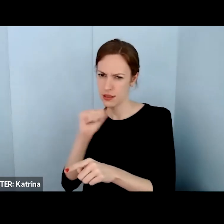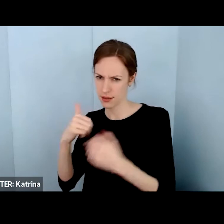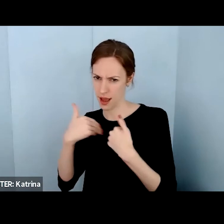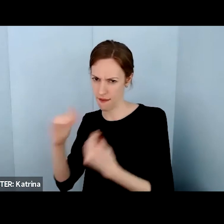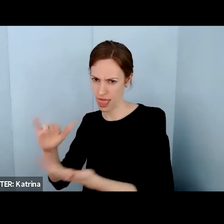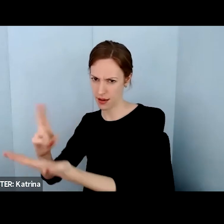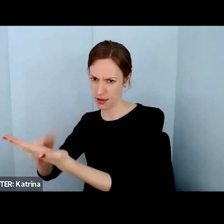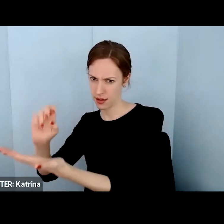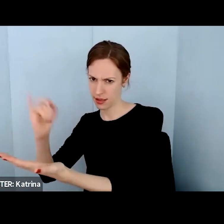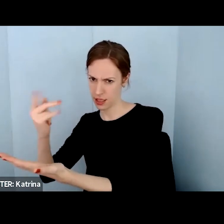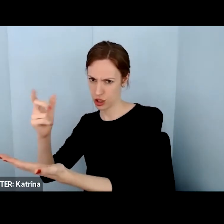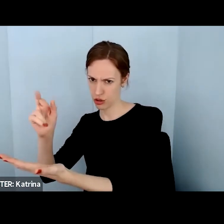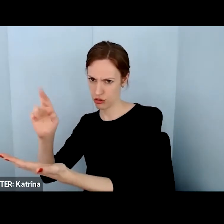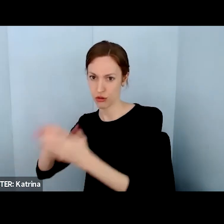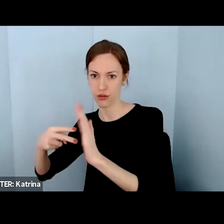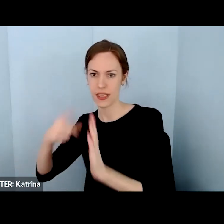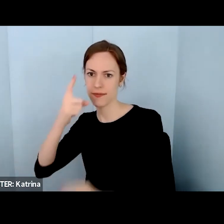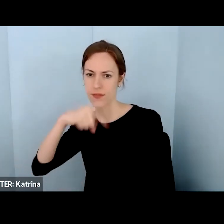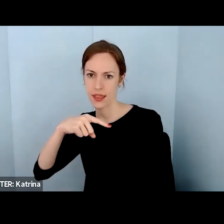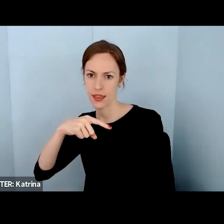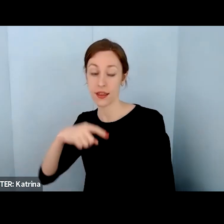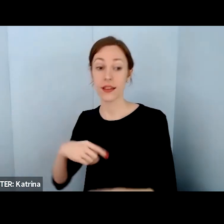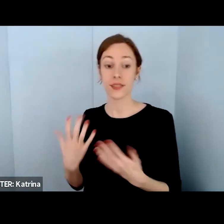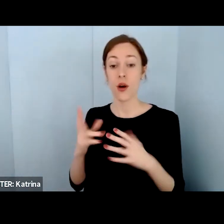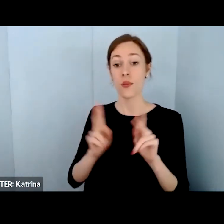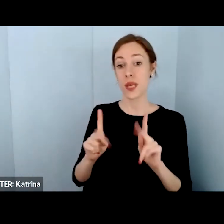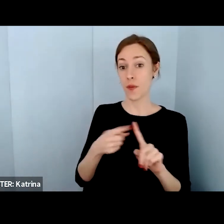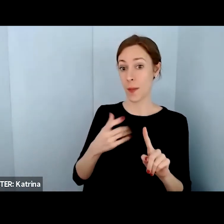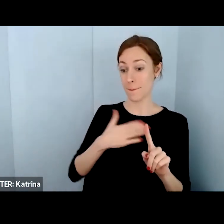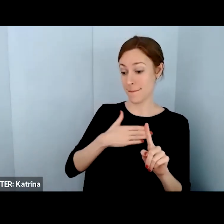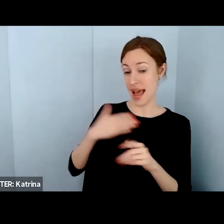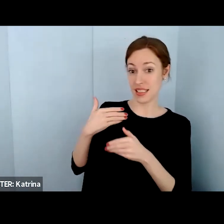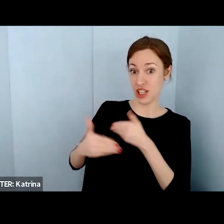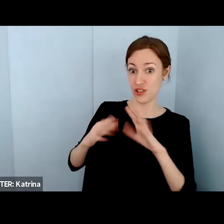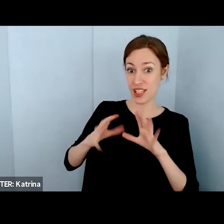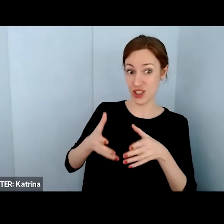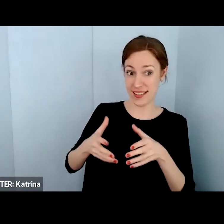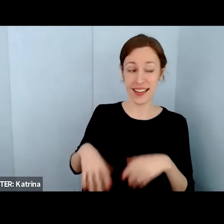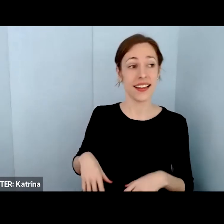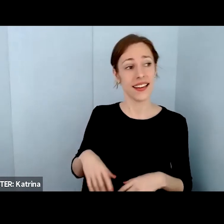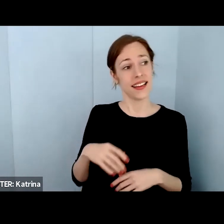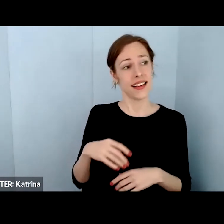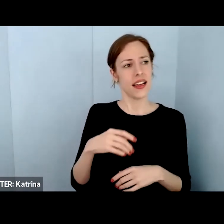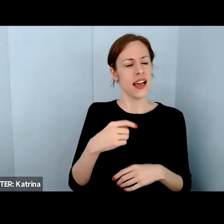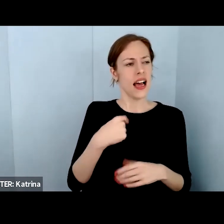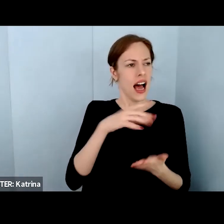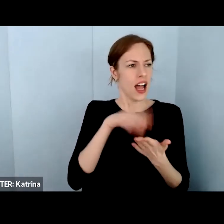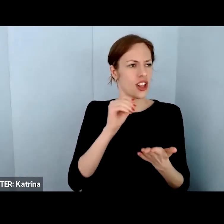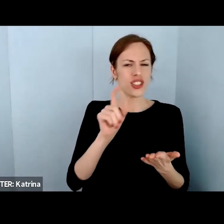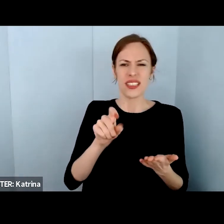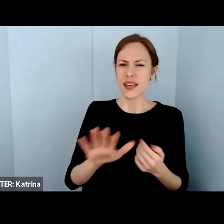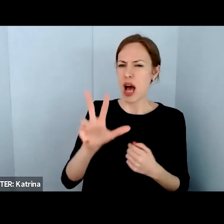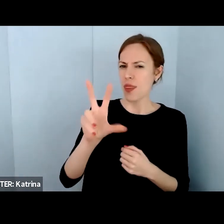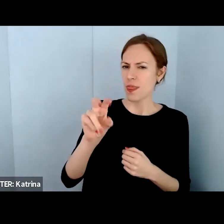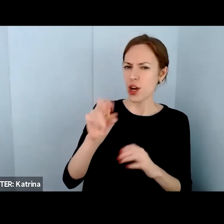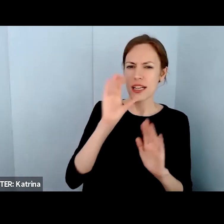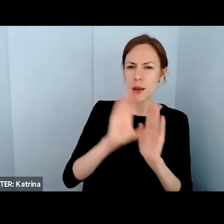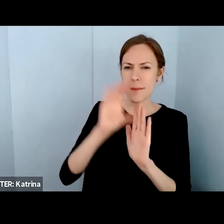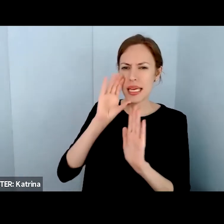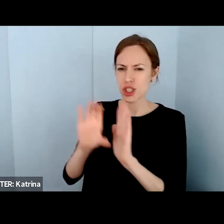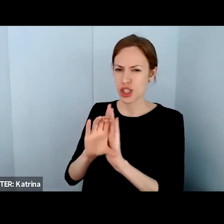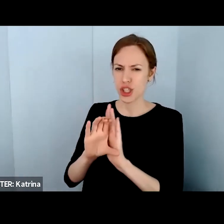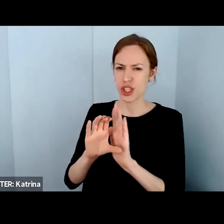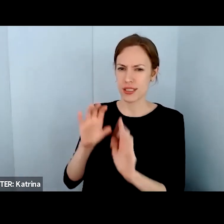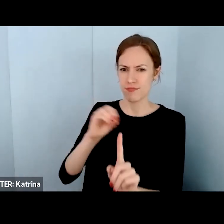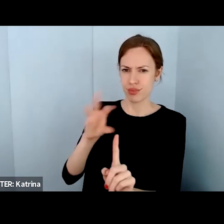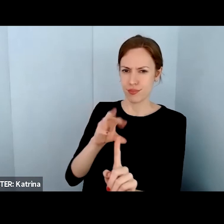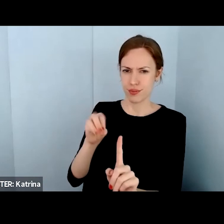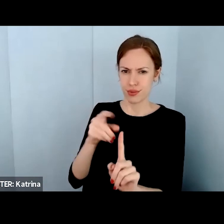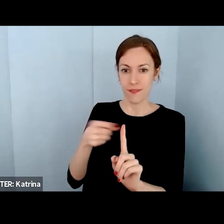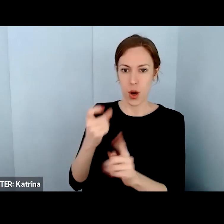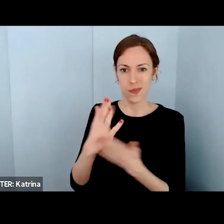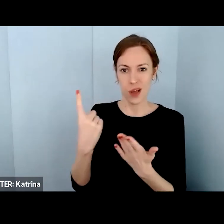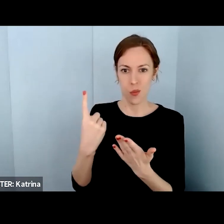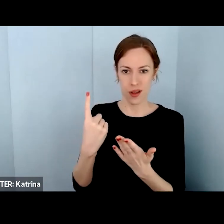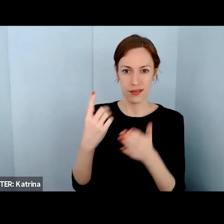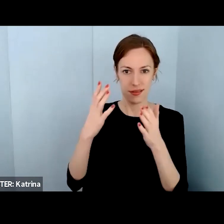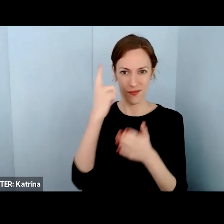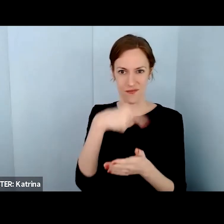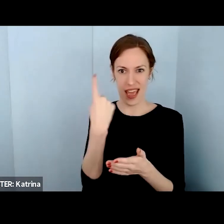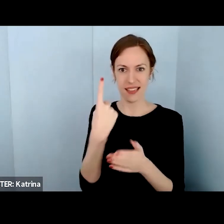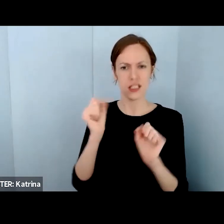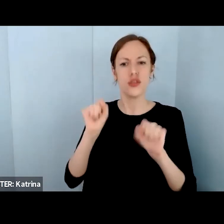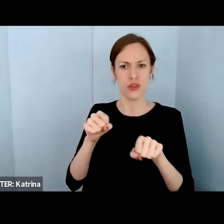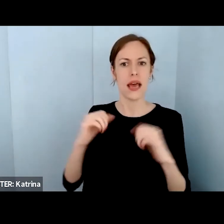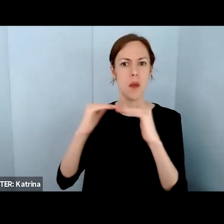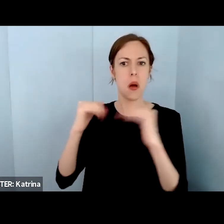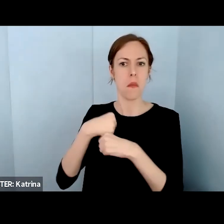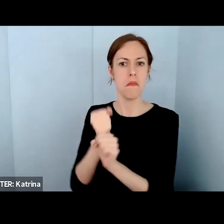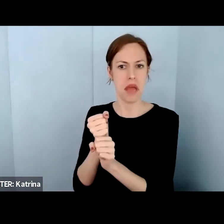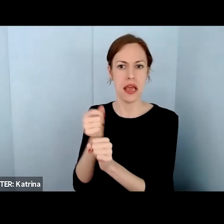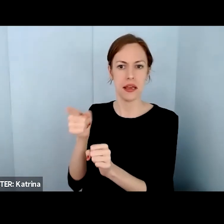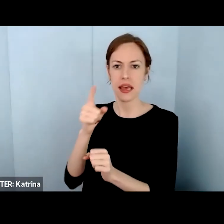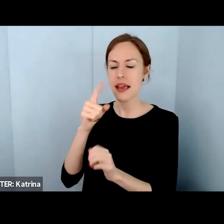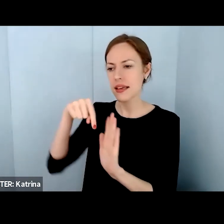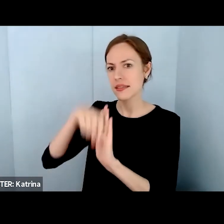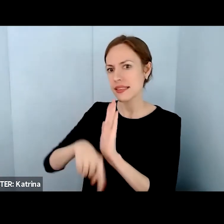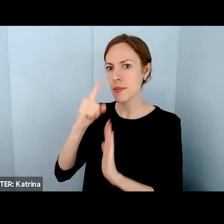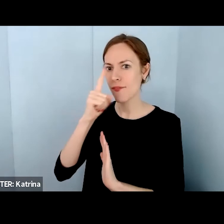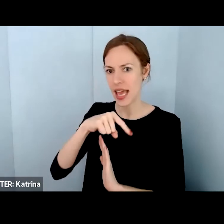my generation right now from what I from the last time I talked to a technologist you only need about 30 pictures of someone's face in order to make a very convincing deep fake video of them and so as a result what that looks like is you know people from,